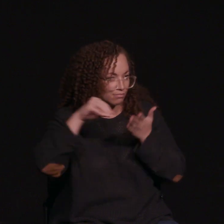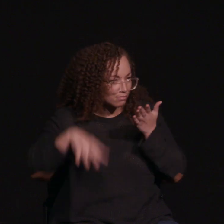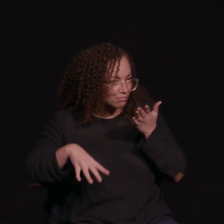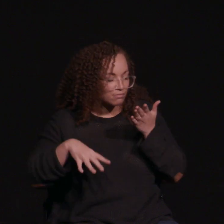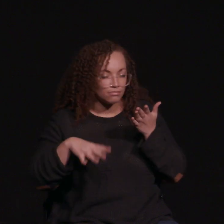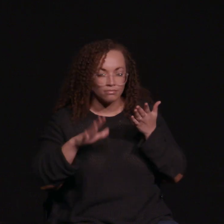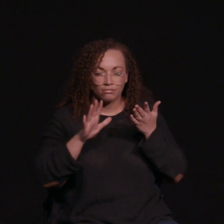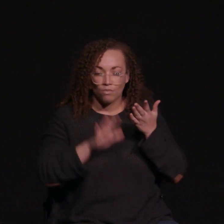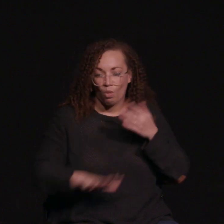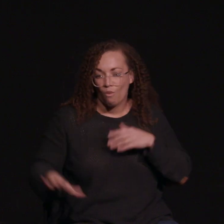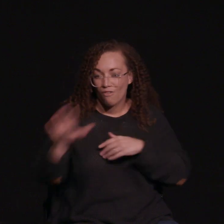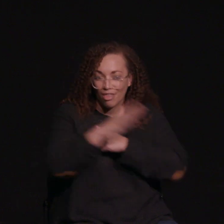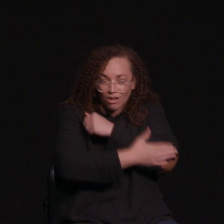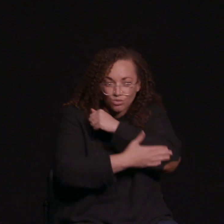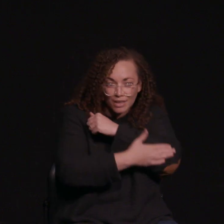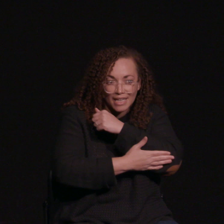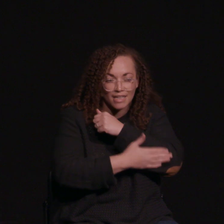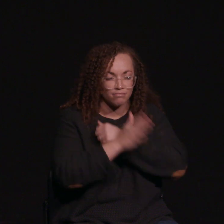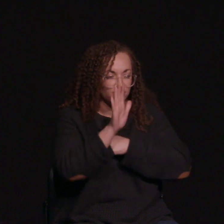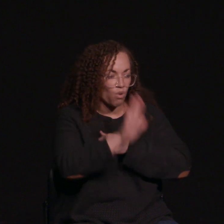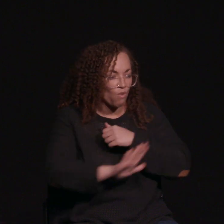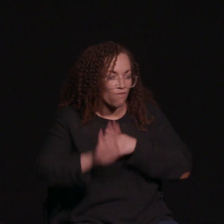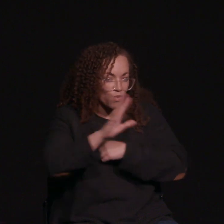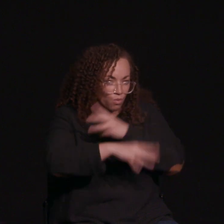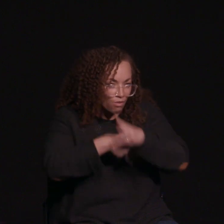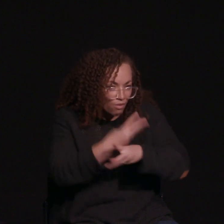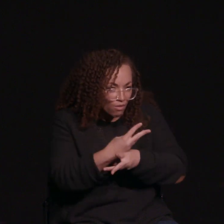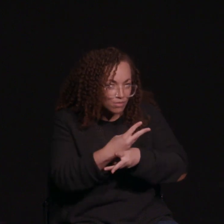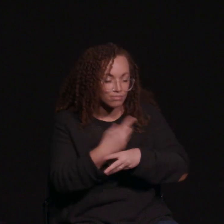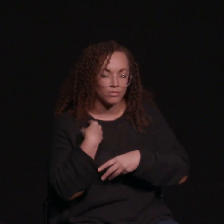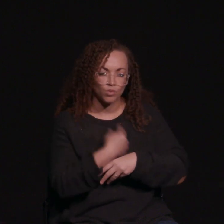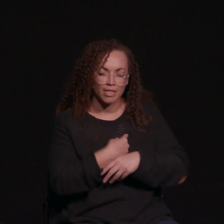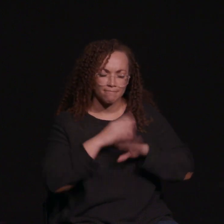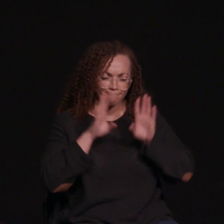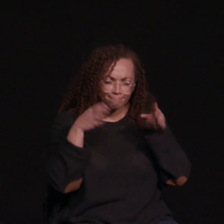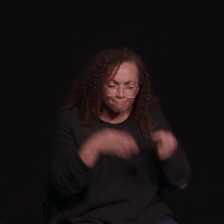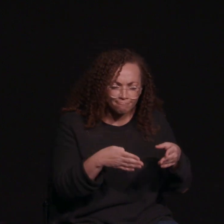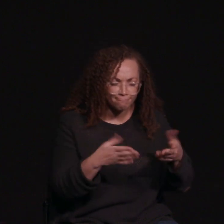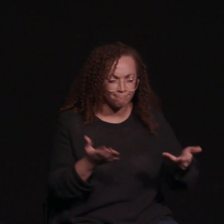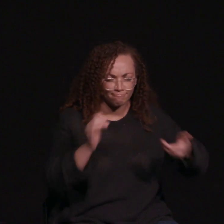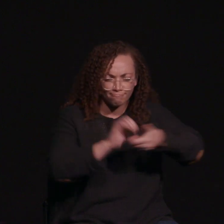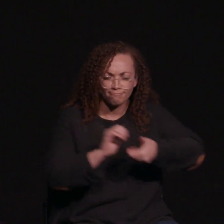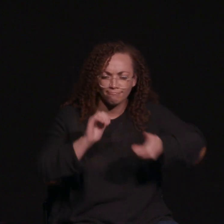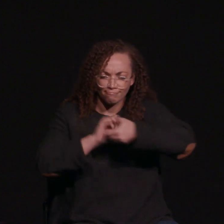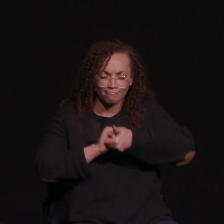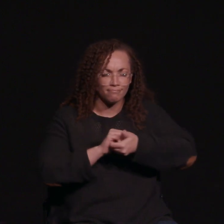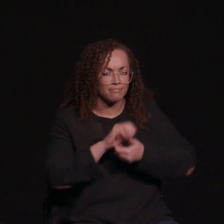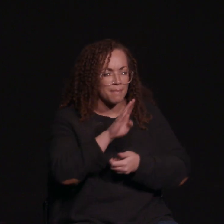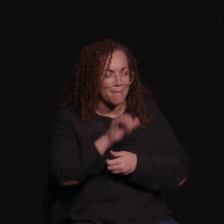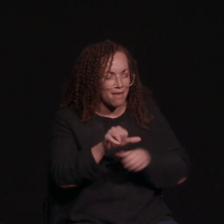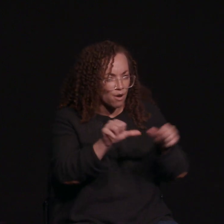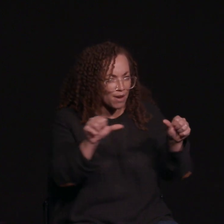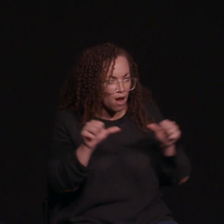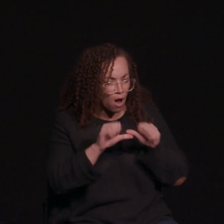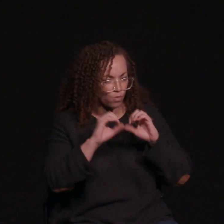And we are building long-term partnerships with Black-centered Bay Area organizations that are doing phenomenal work in health,